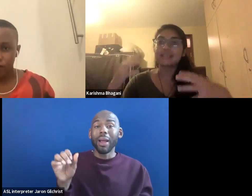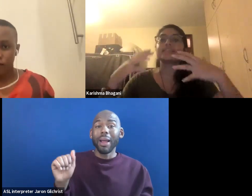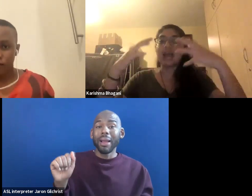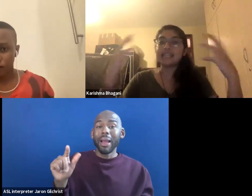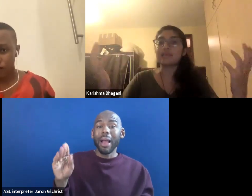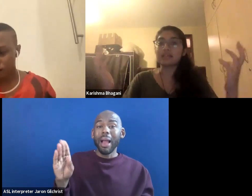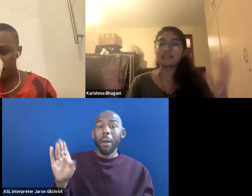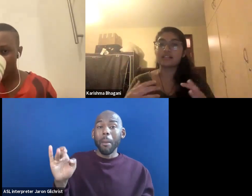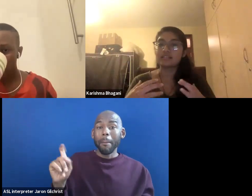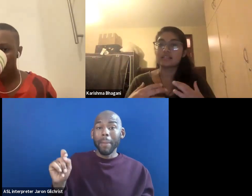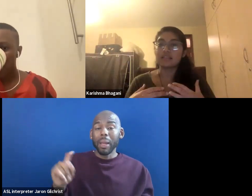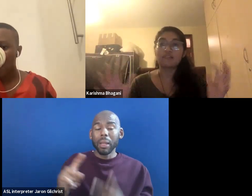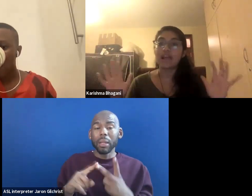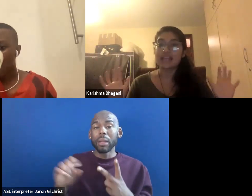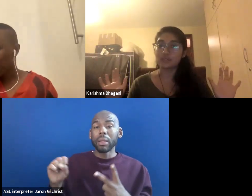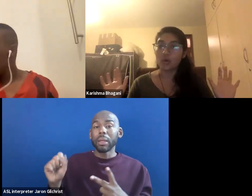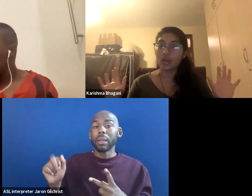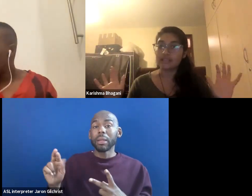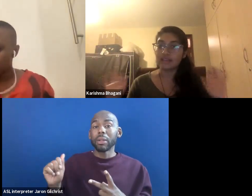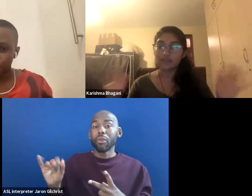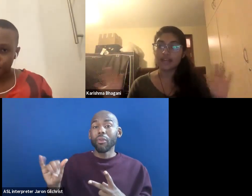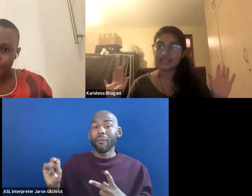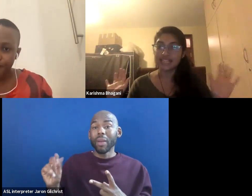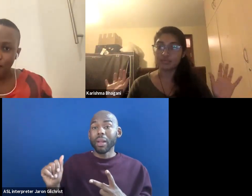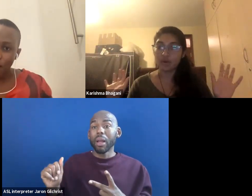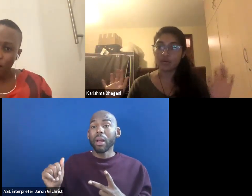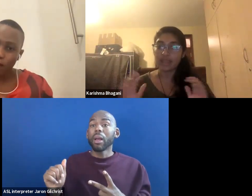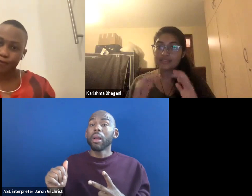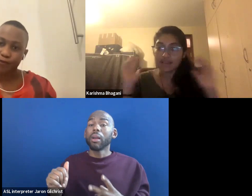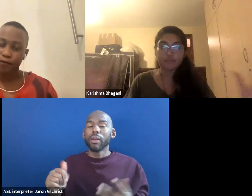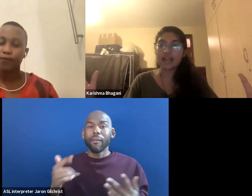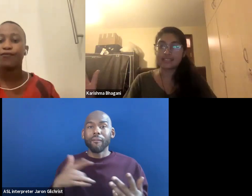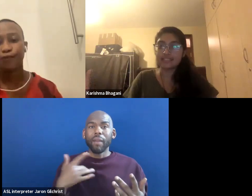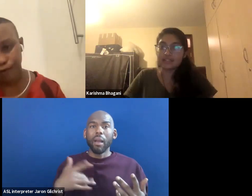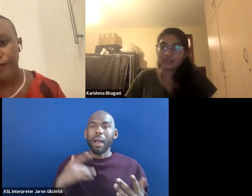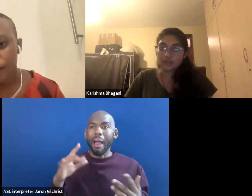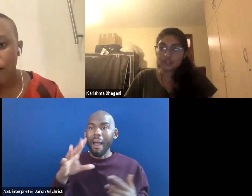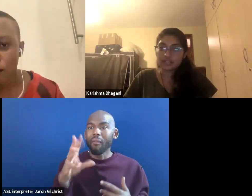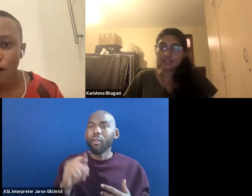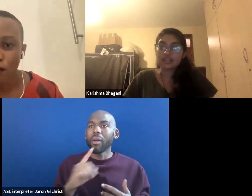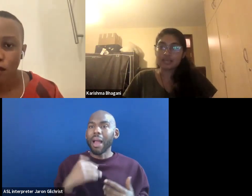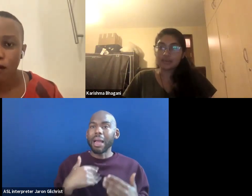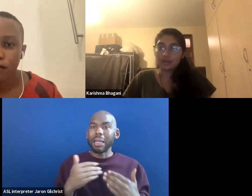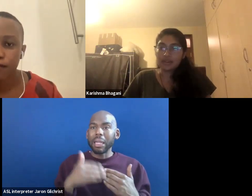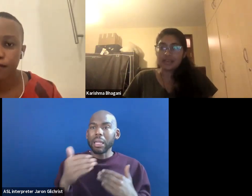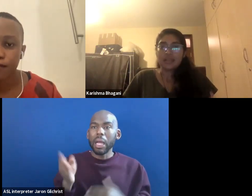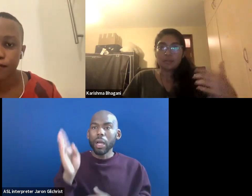there is this idea and myth that South Africa has it all and South Africa is the next Broadway and South Africa as these infrastructure that's going to keep it going.